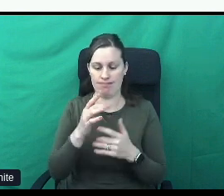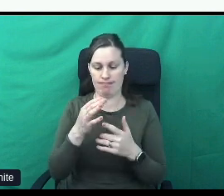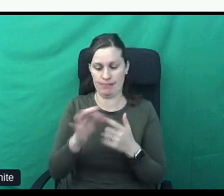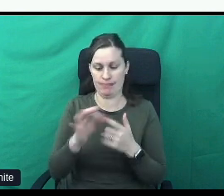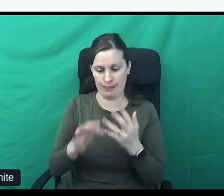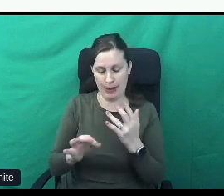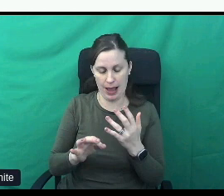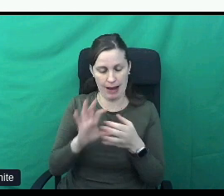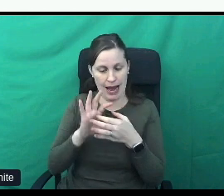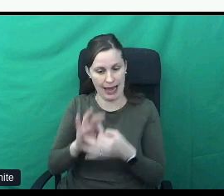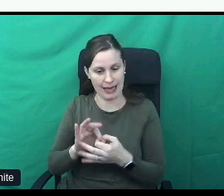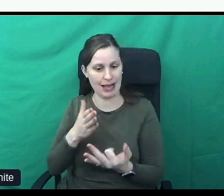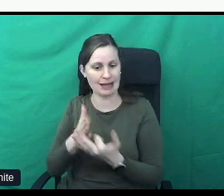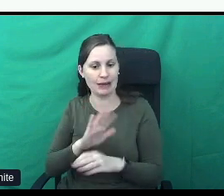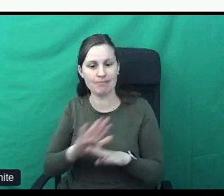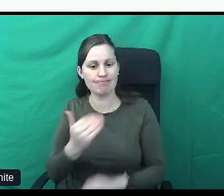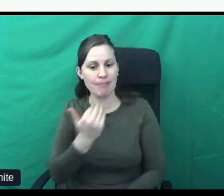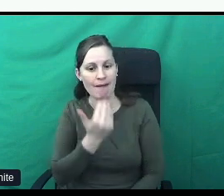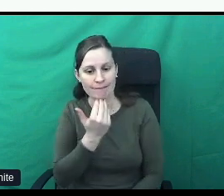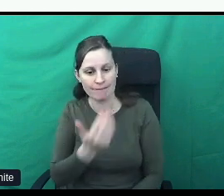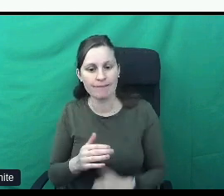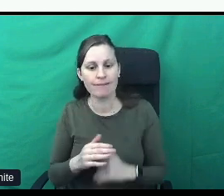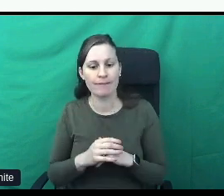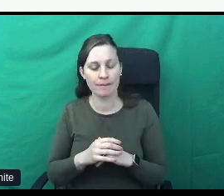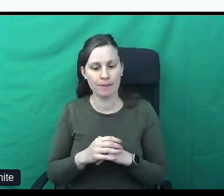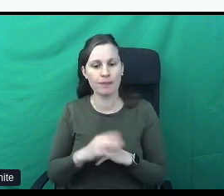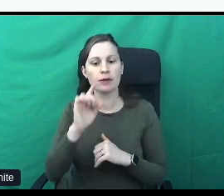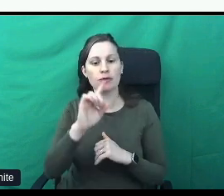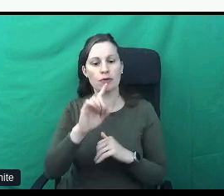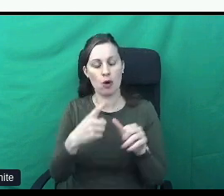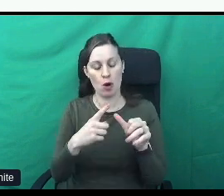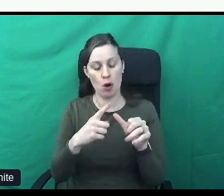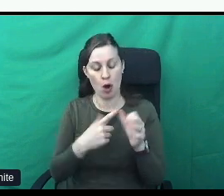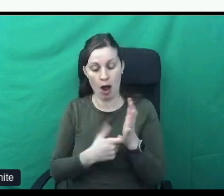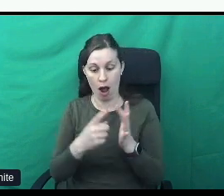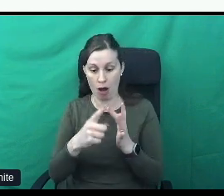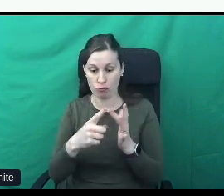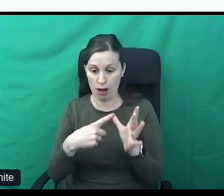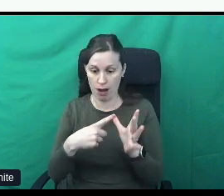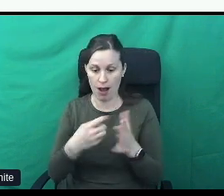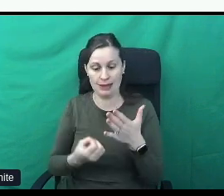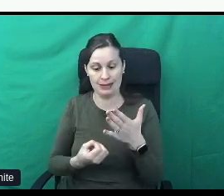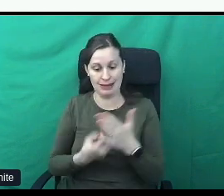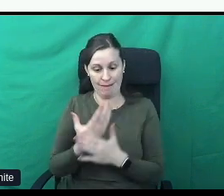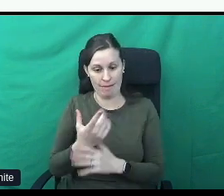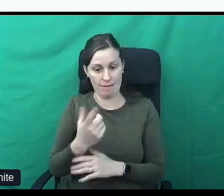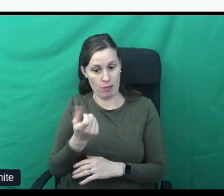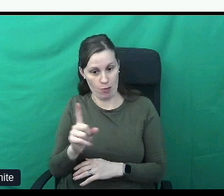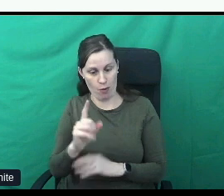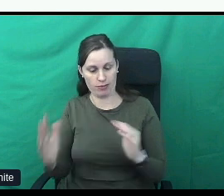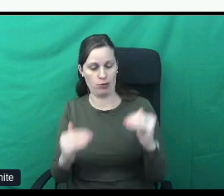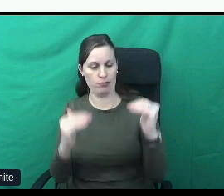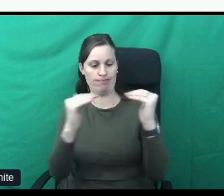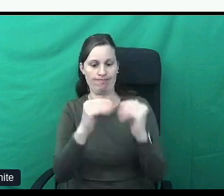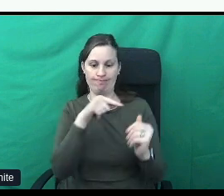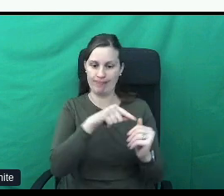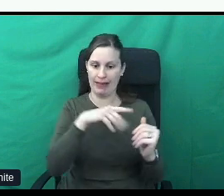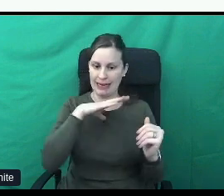So ARIA was developed to meet that need mostly for sort of the more